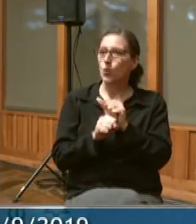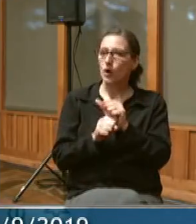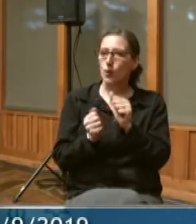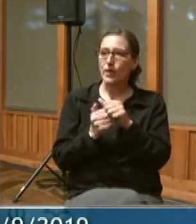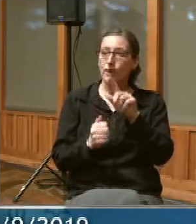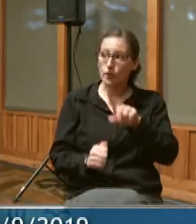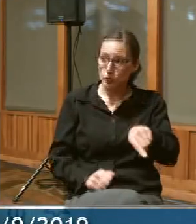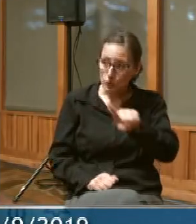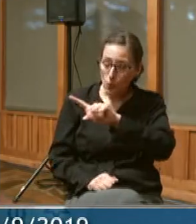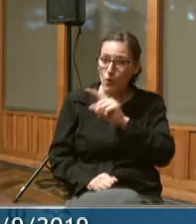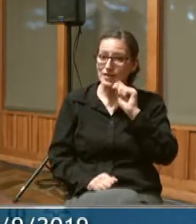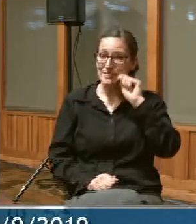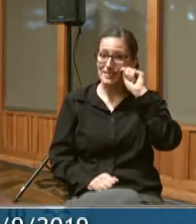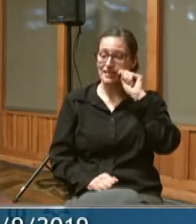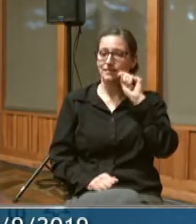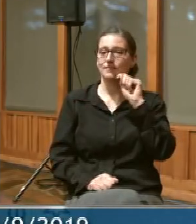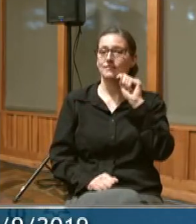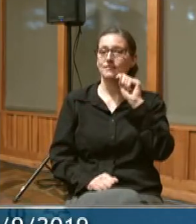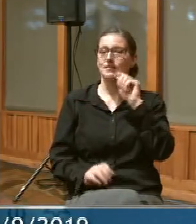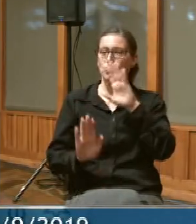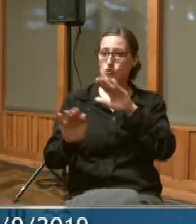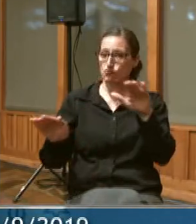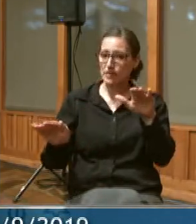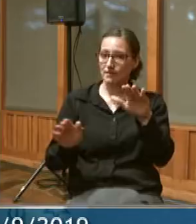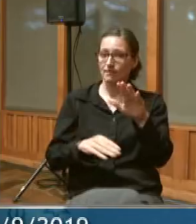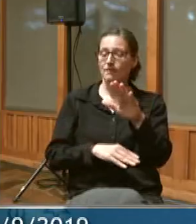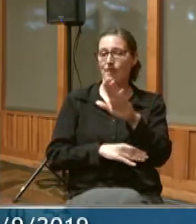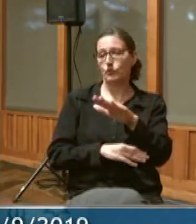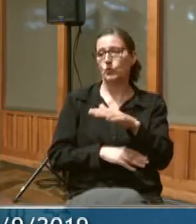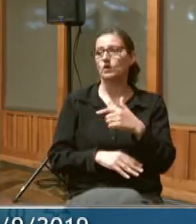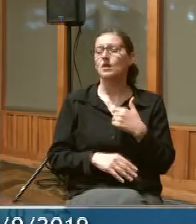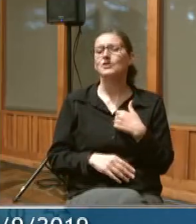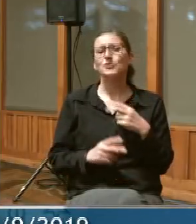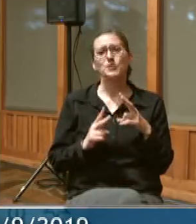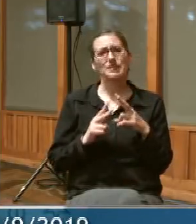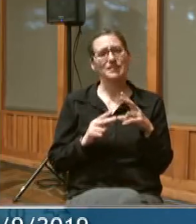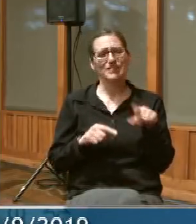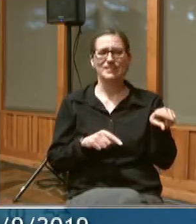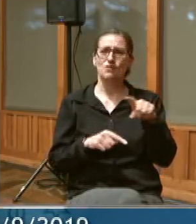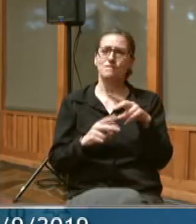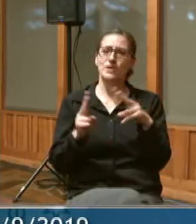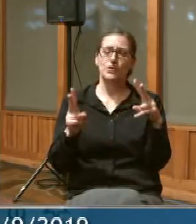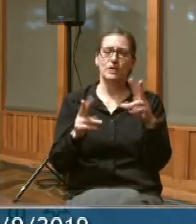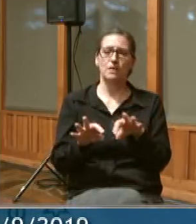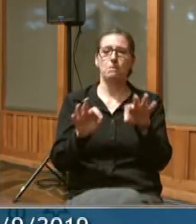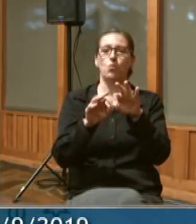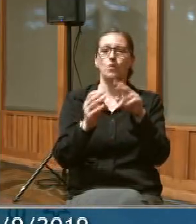GIVES ME AN OPPORTUNITY TO WORK ON MY BUSINESS AT HOME SO I CAN WORK WITH YOUR TEENS IN THE AFTERNOON.